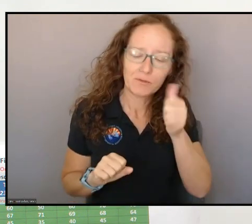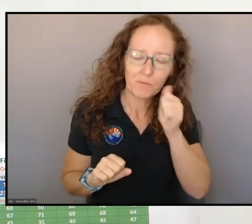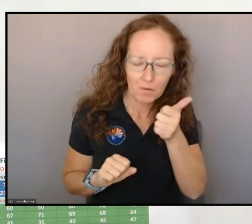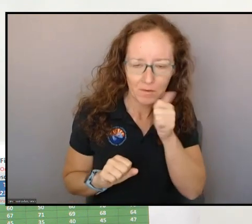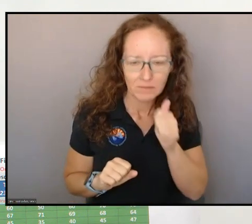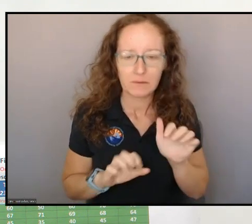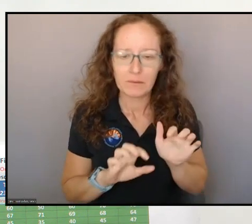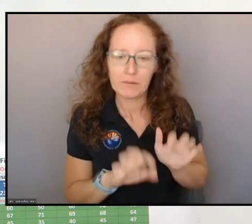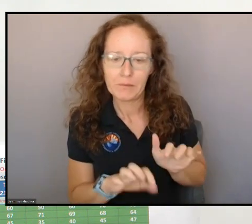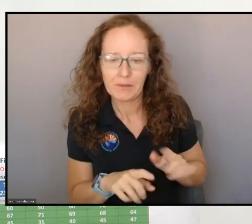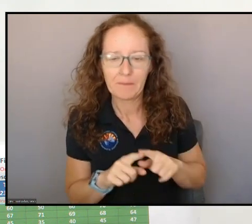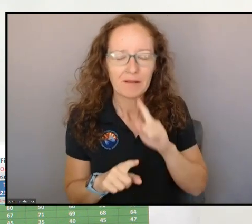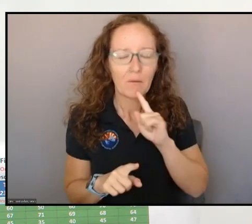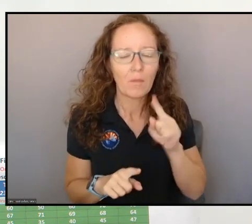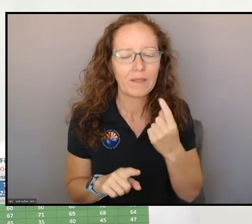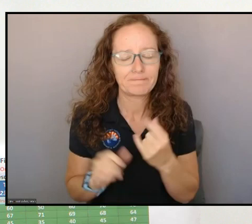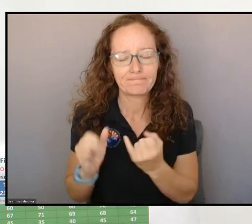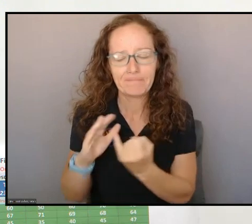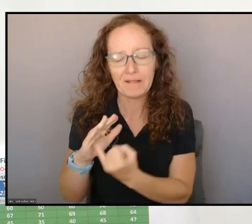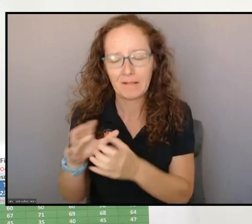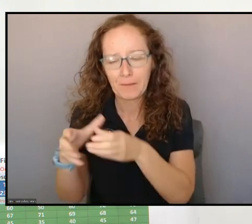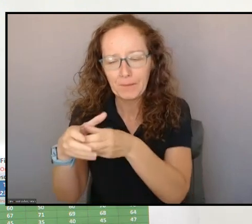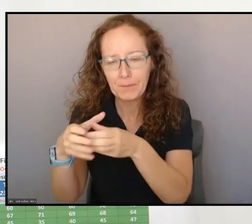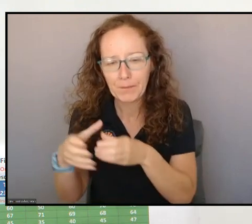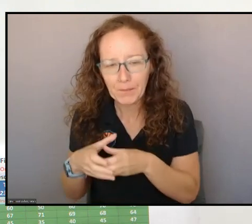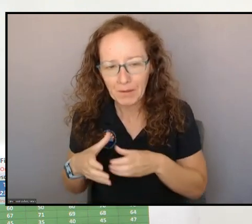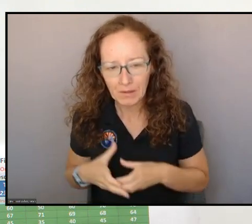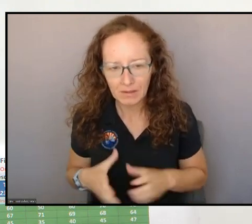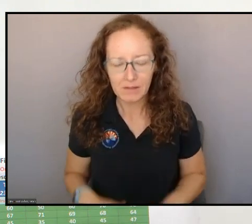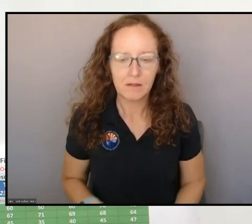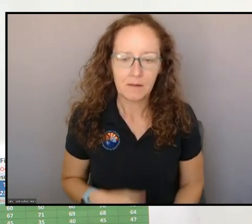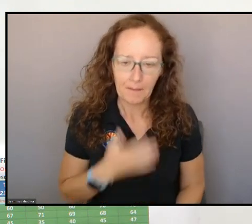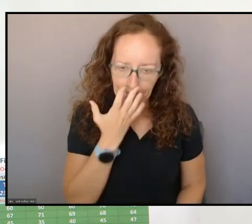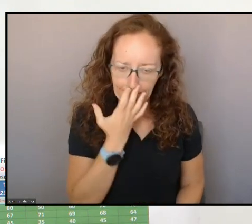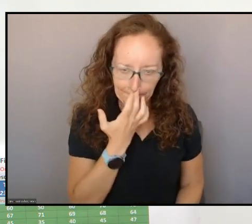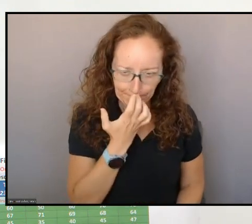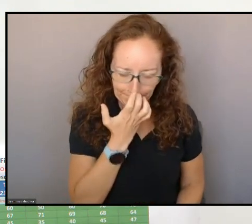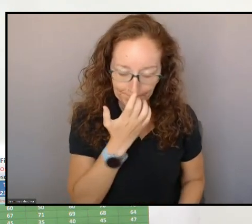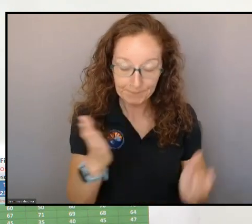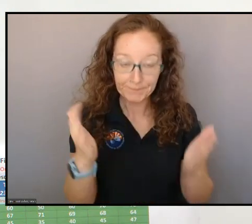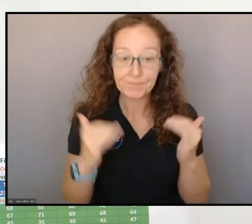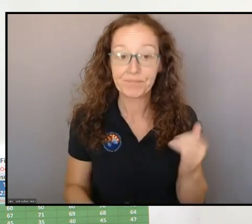coverage. And then the next image. Now, Saturday, this